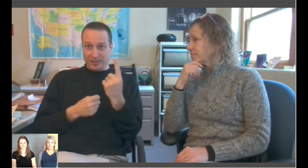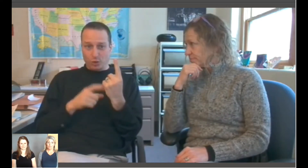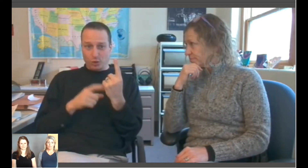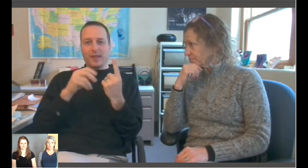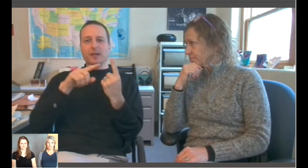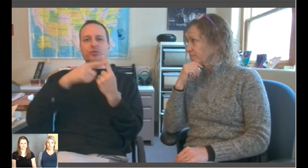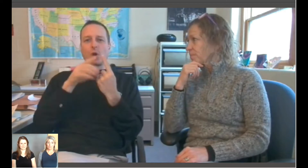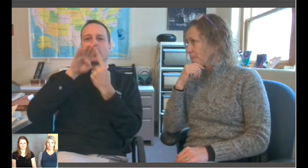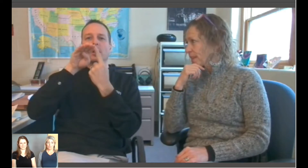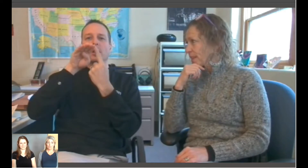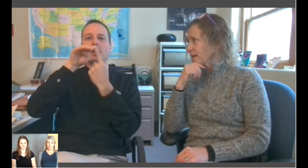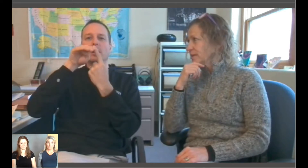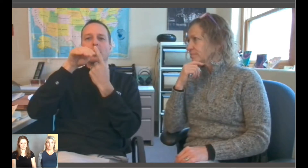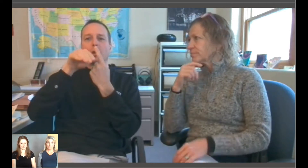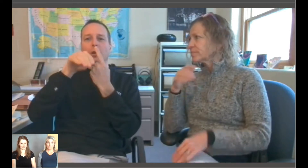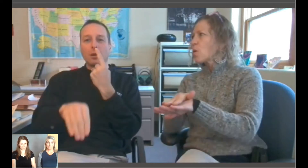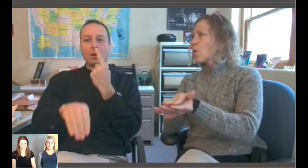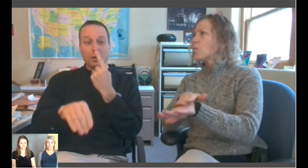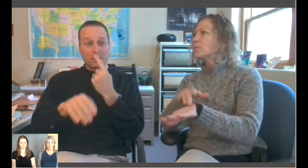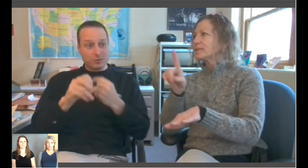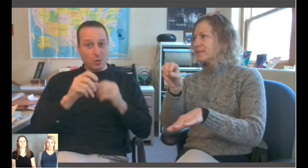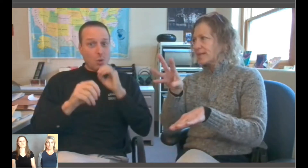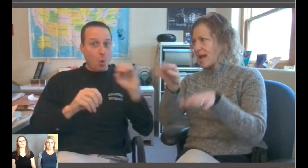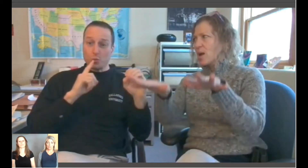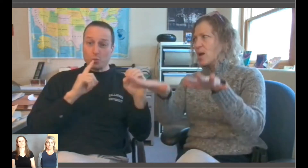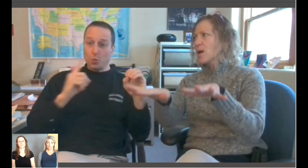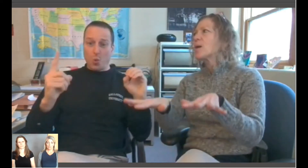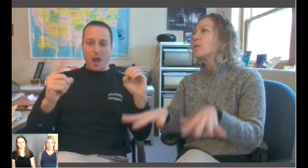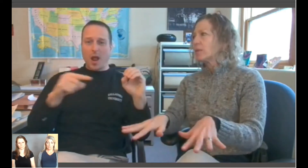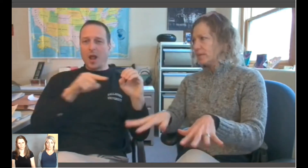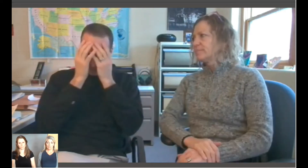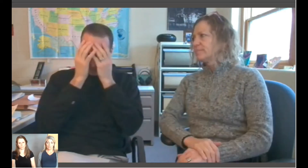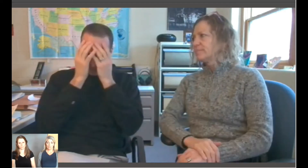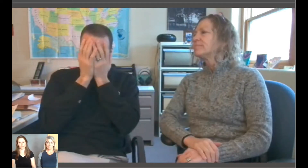So age 0-1 is the most critical, such an important time.